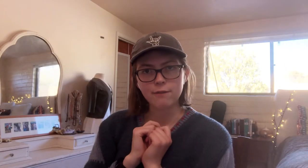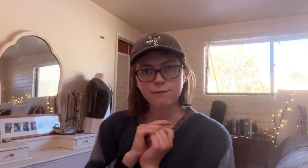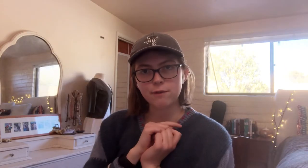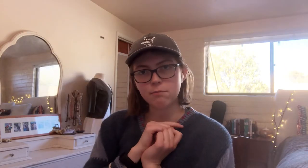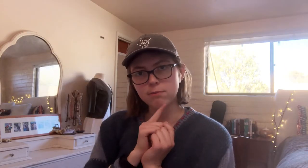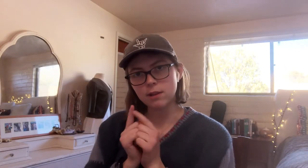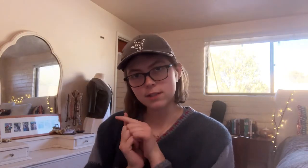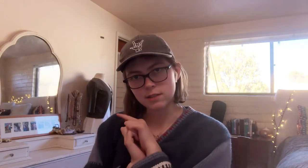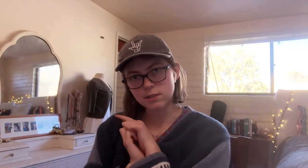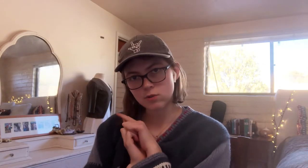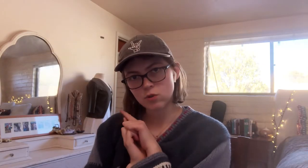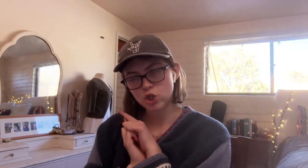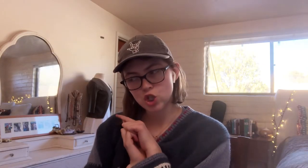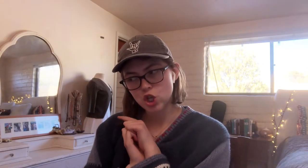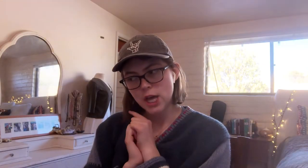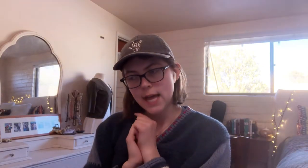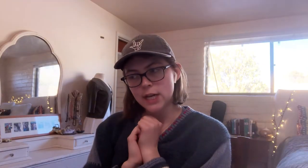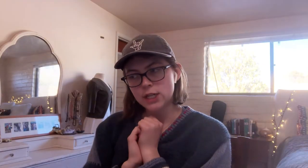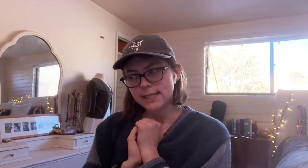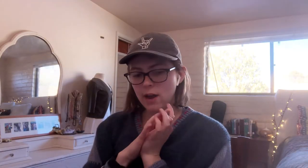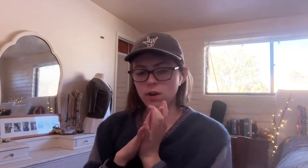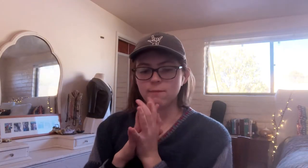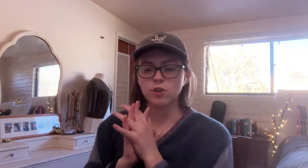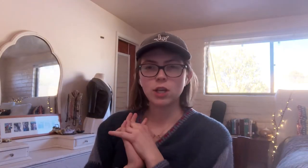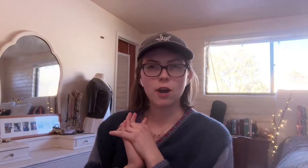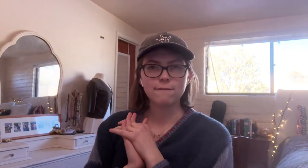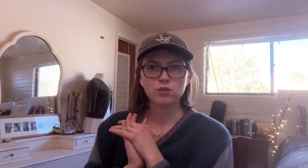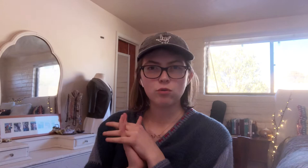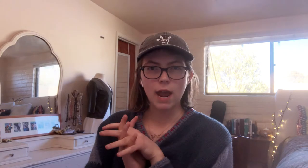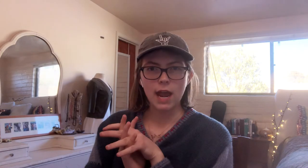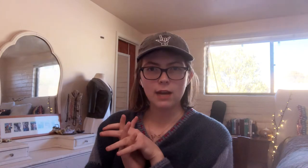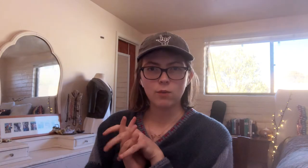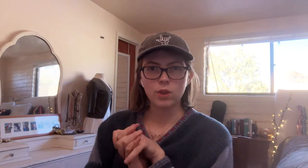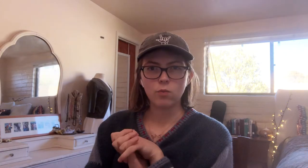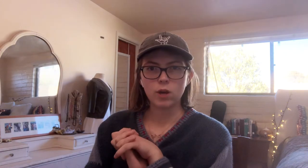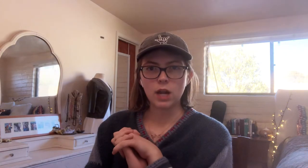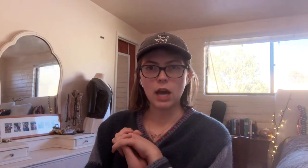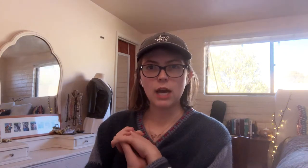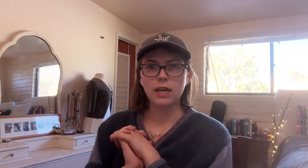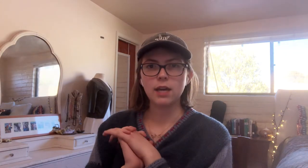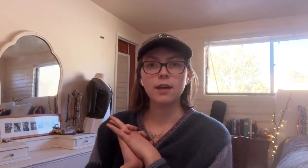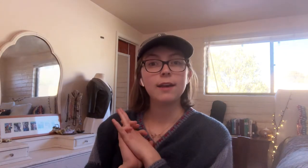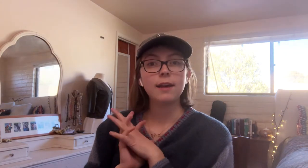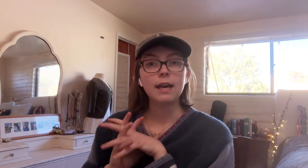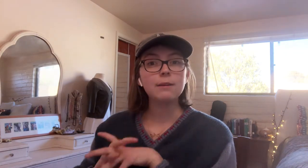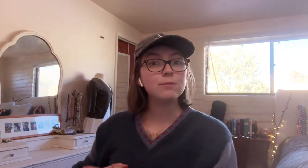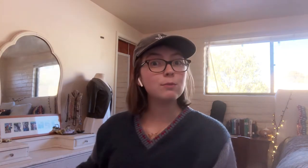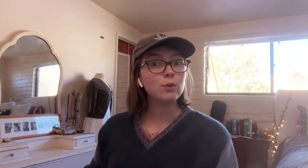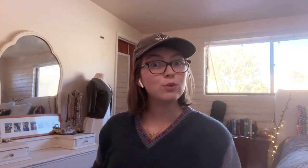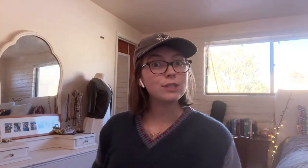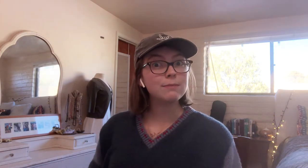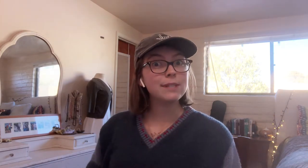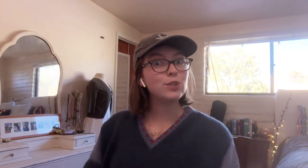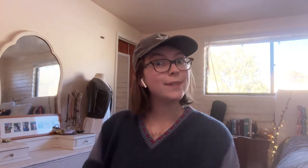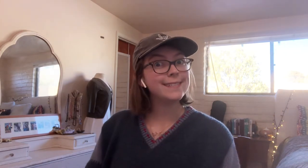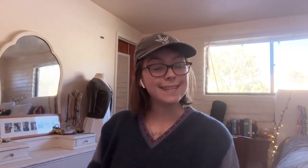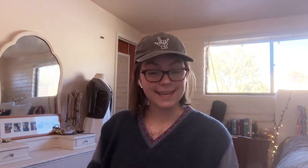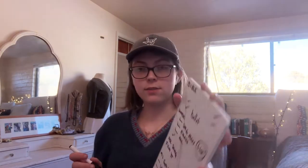a half plus a little now i'm really off track with what i am supposed to be doing today